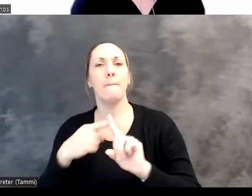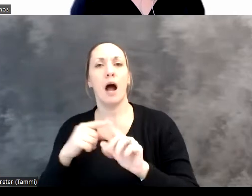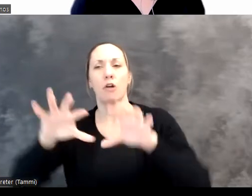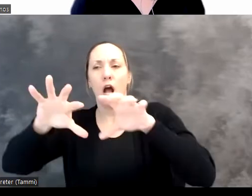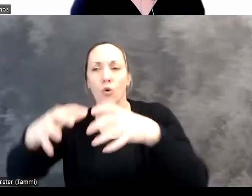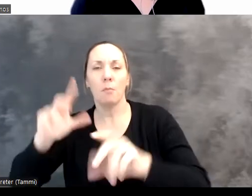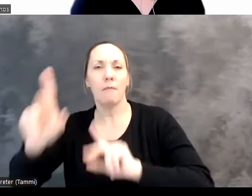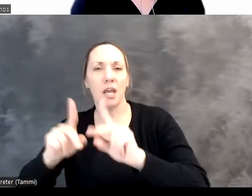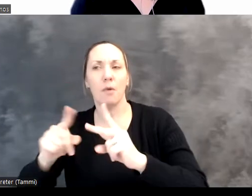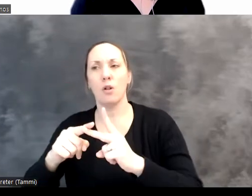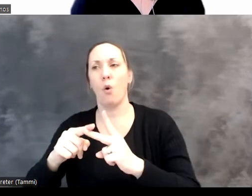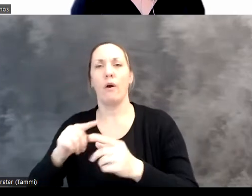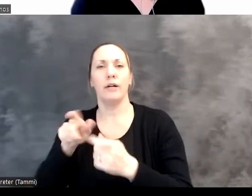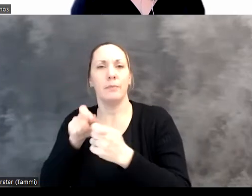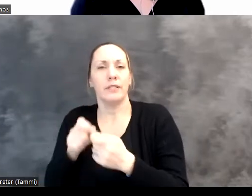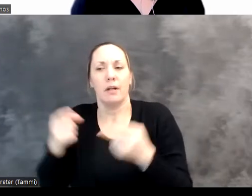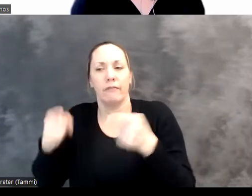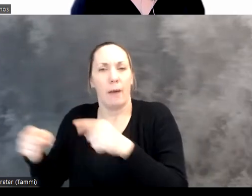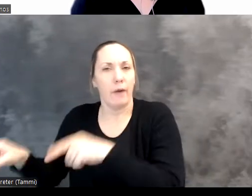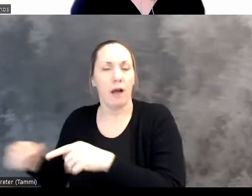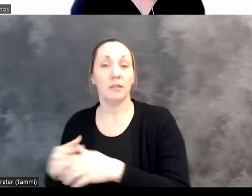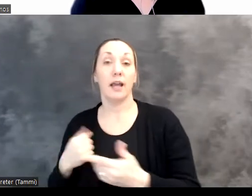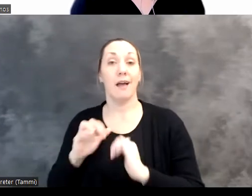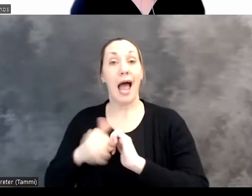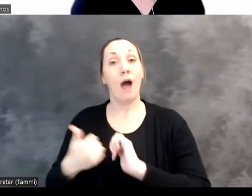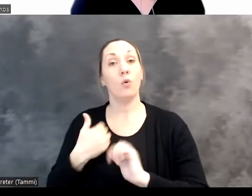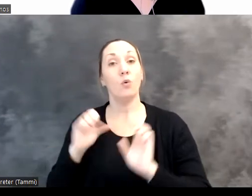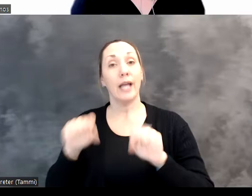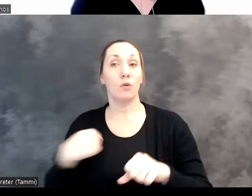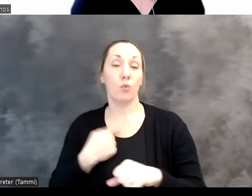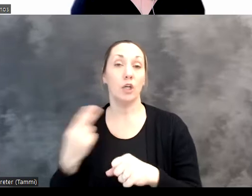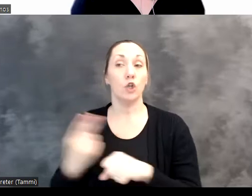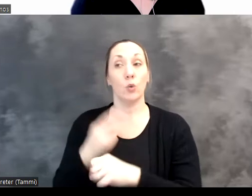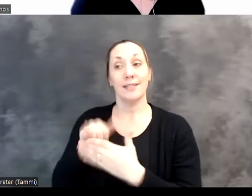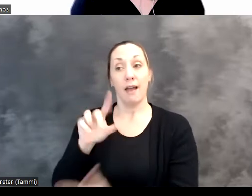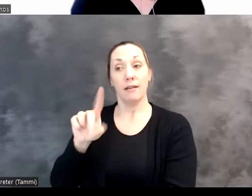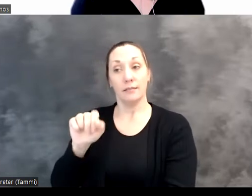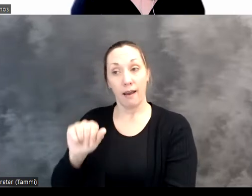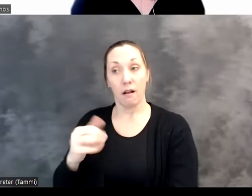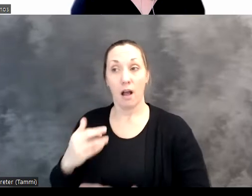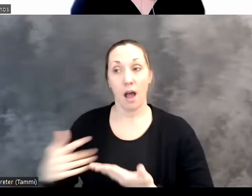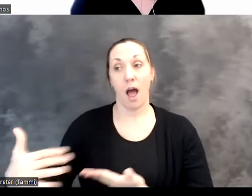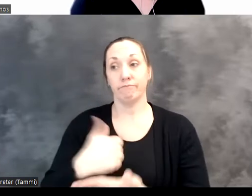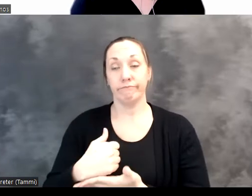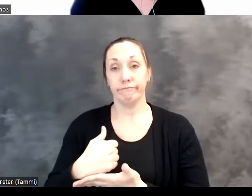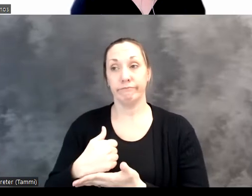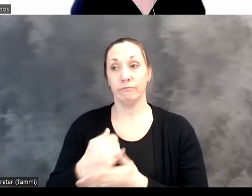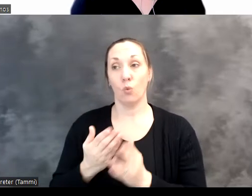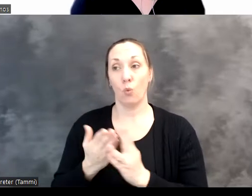when we make visualizations of data telling a story of a particular group of people and a particular phenomena